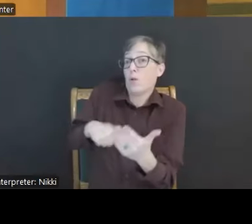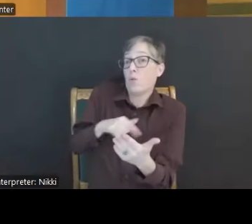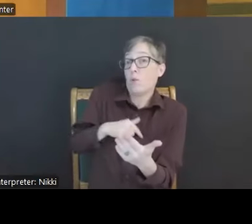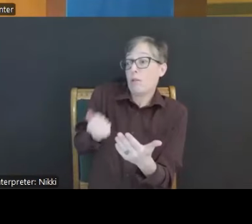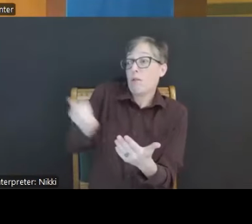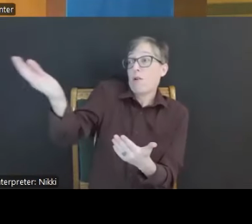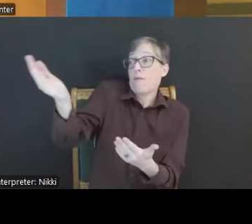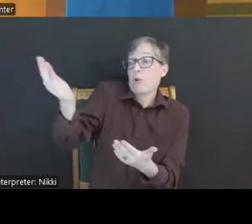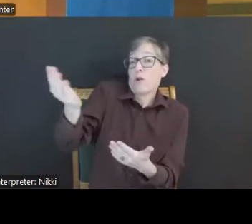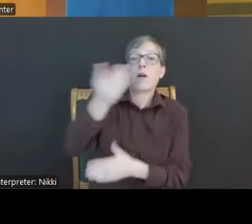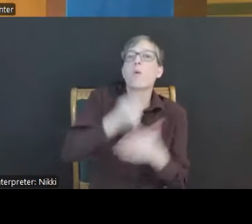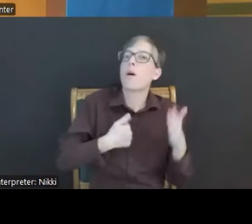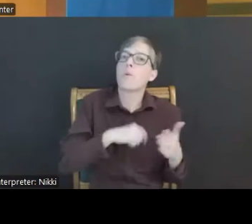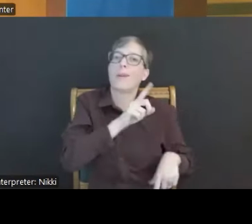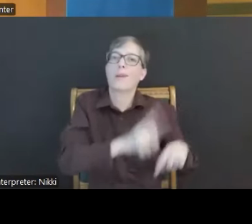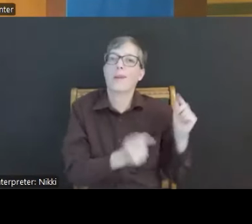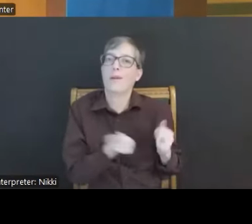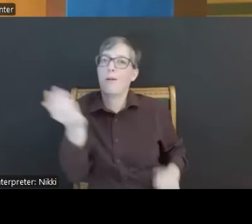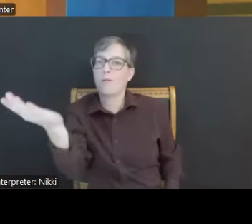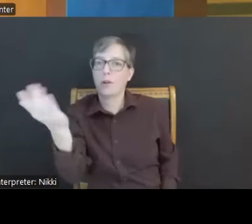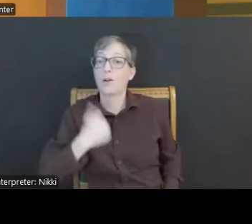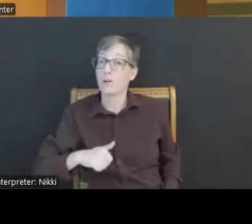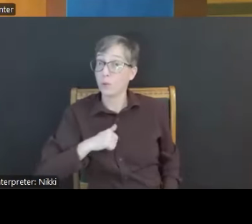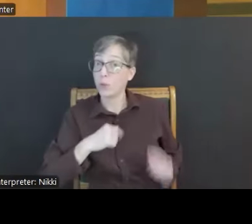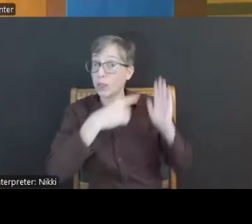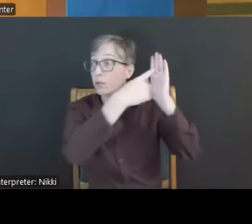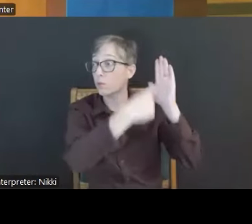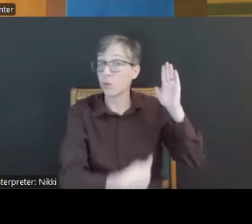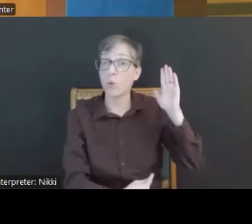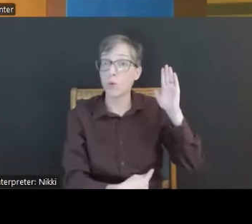know so we made sure we put that out on the table that you know we do have um there's some things